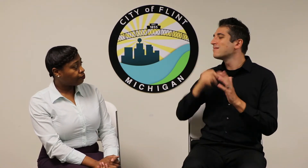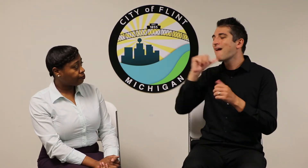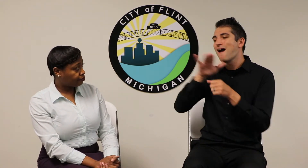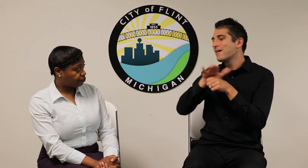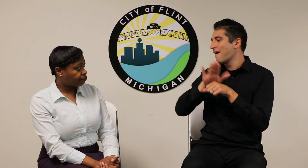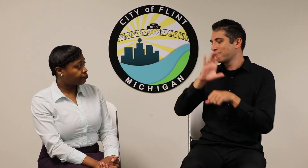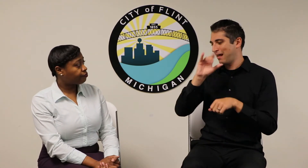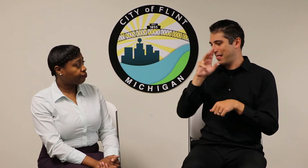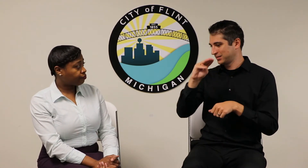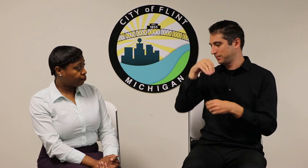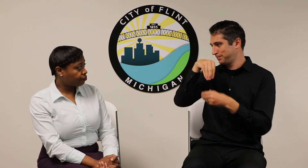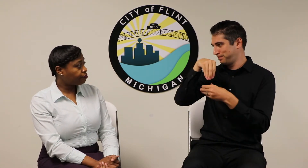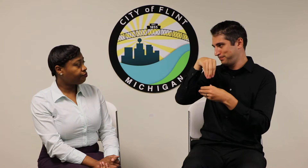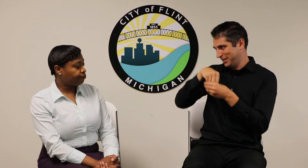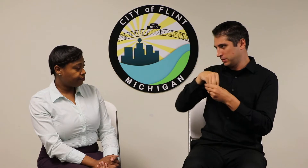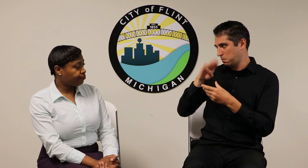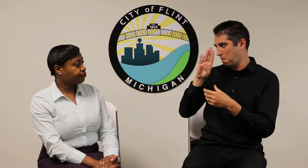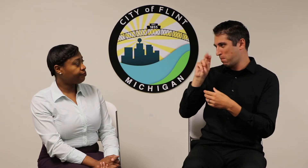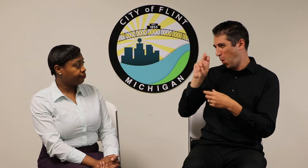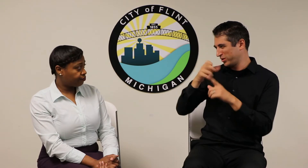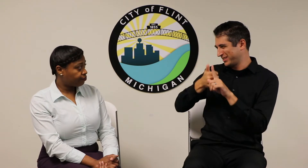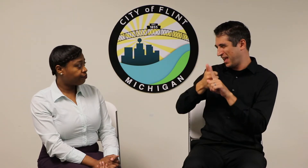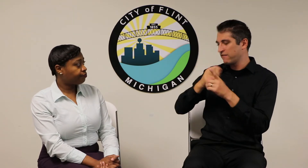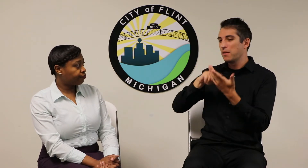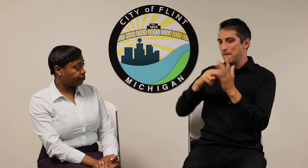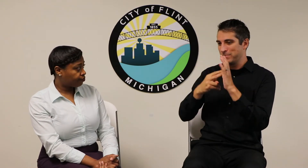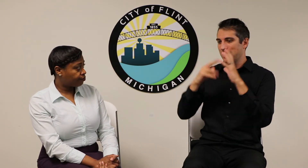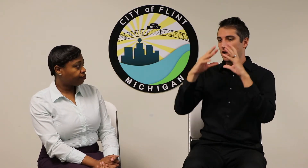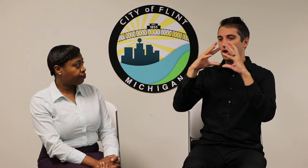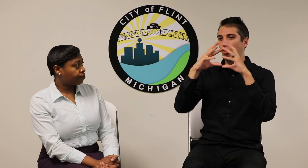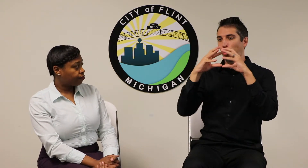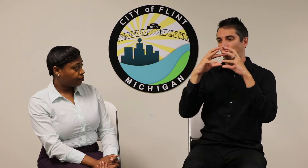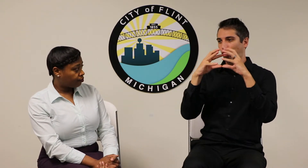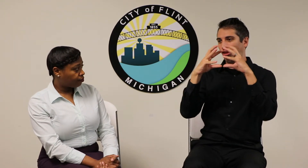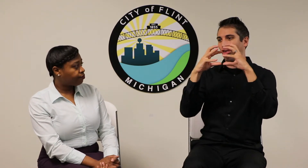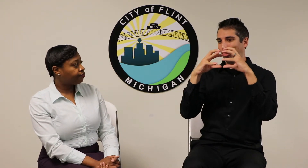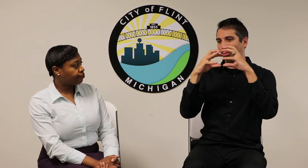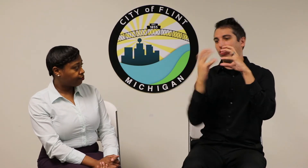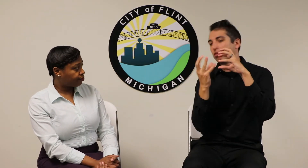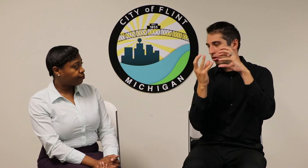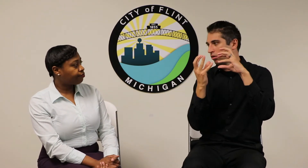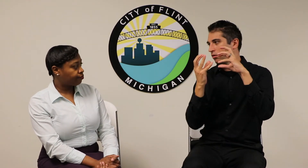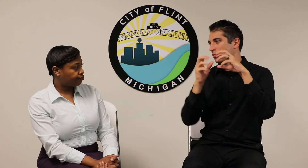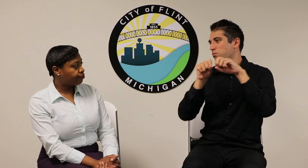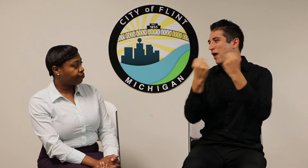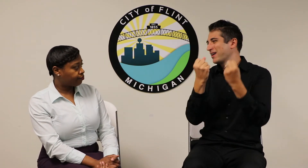more brittle or break. And so it's very important thing for people as they get